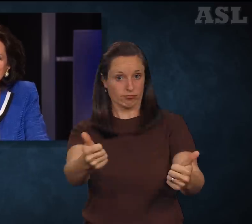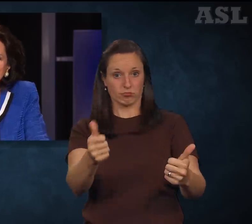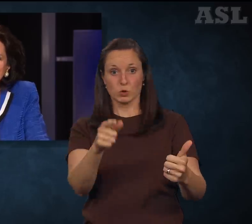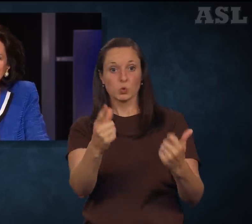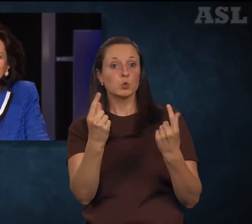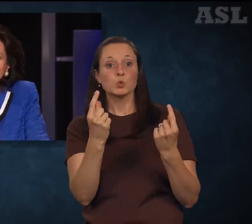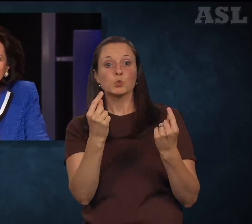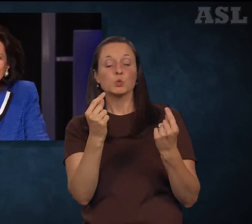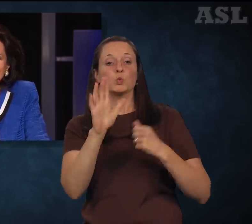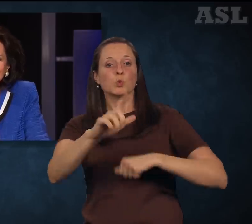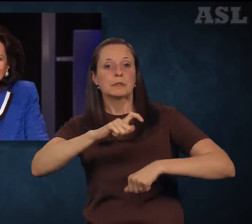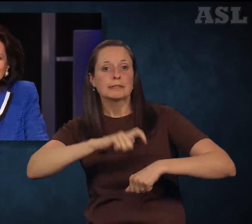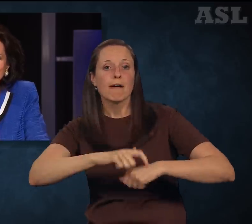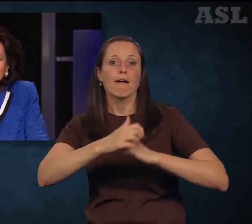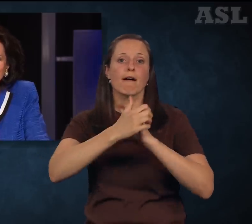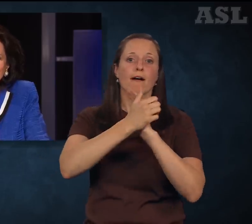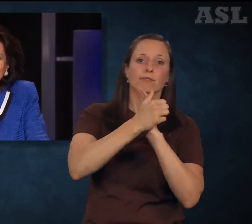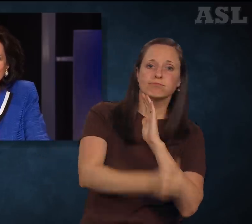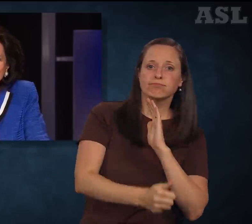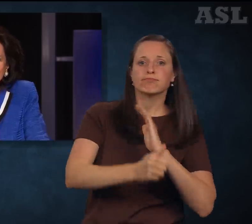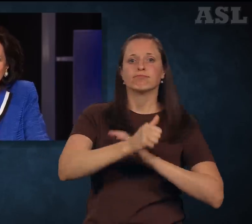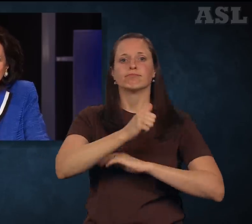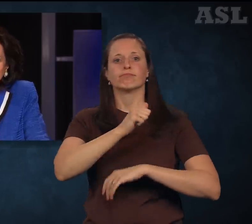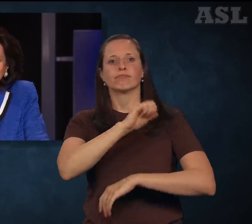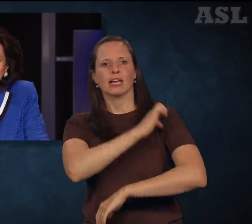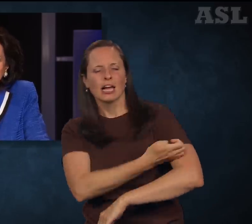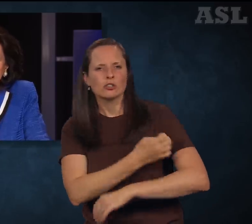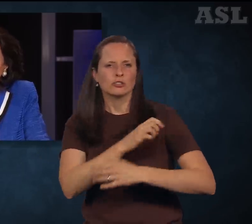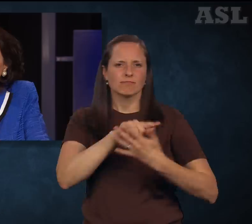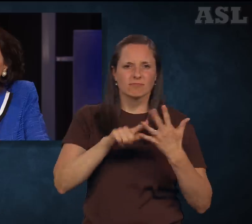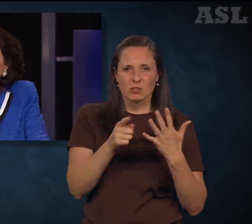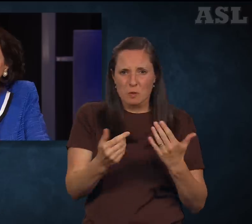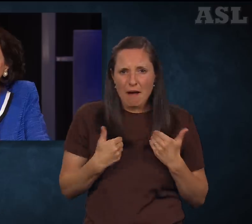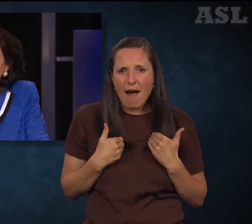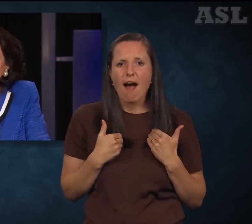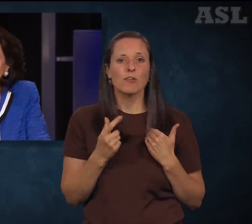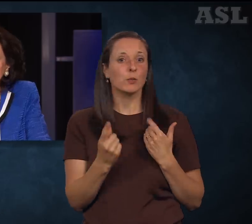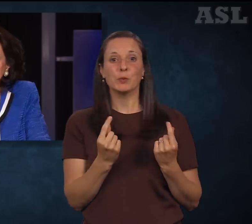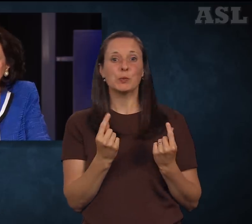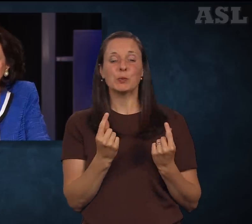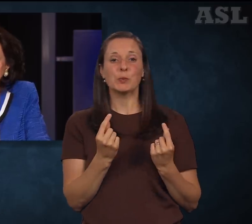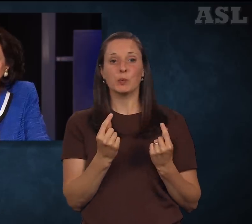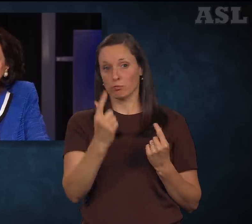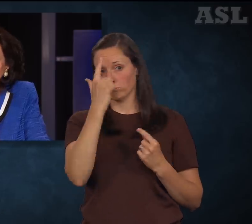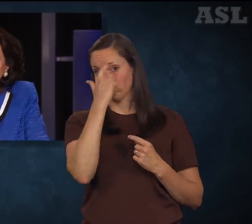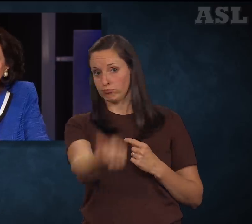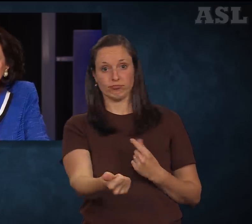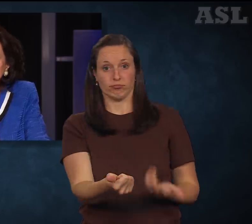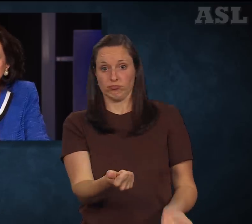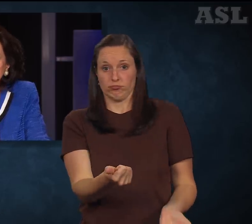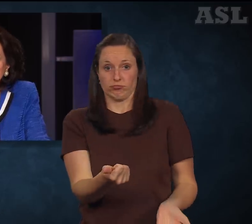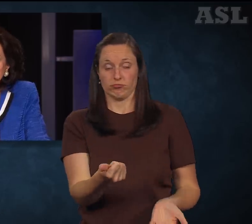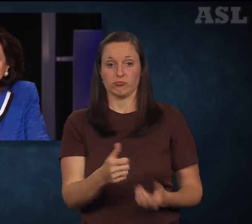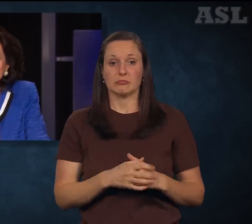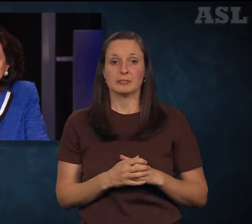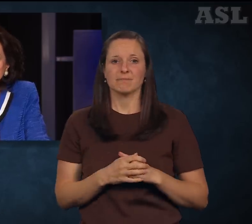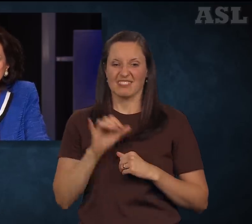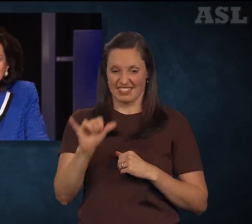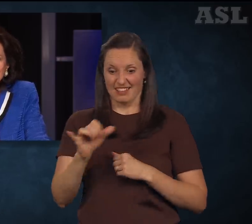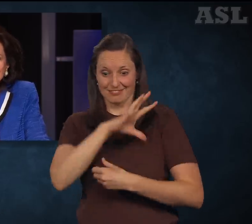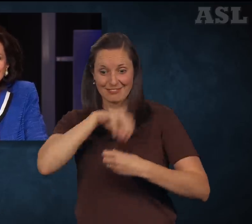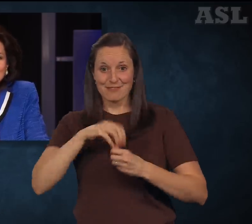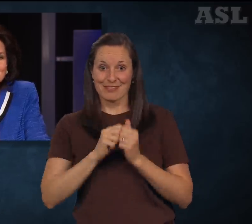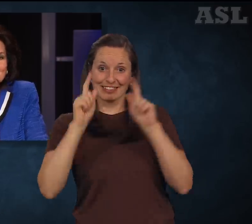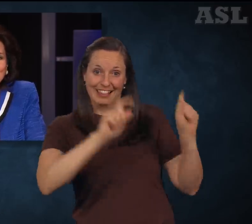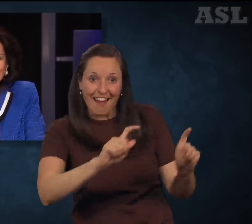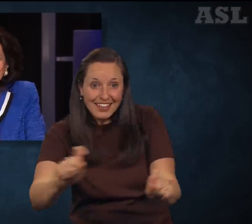IN FACT, WHAT WE CHOOSE TO DO